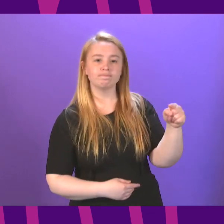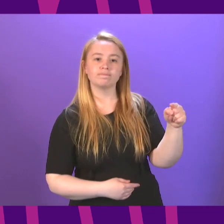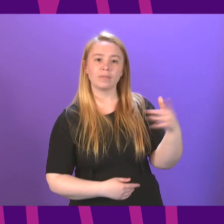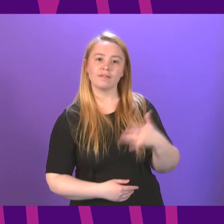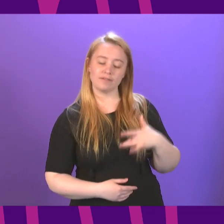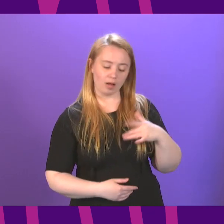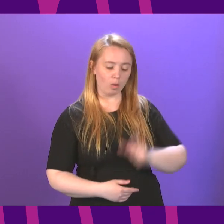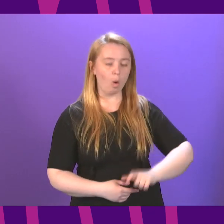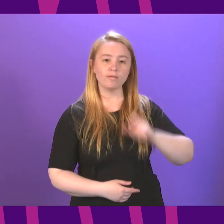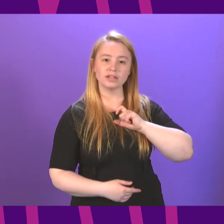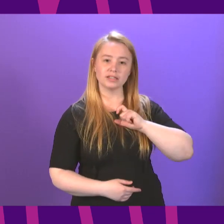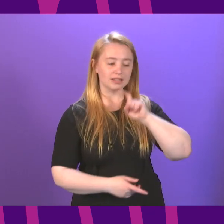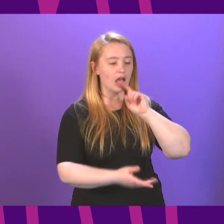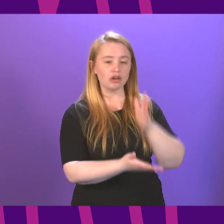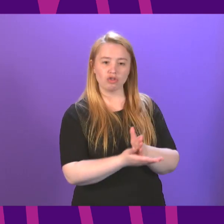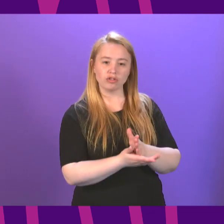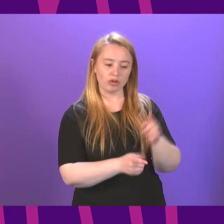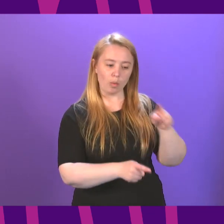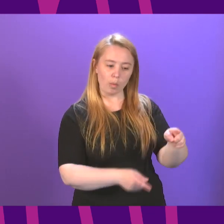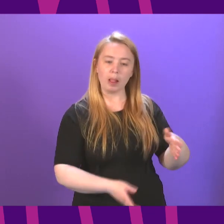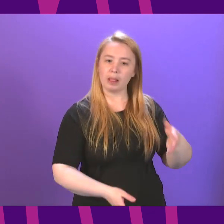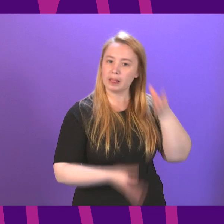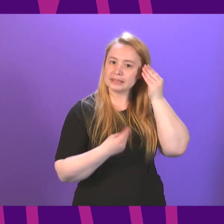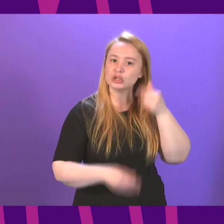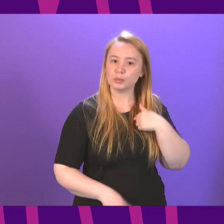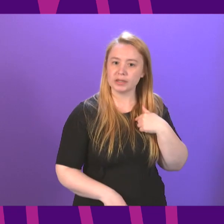trust that their complaints will be listened to and addressed properly.